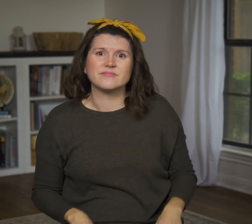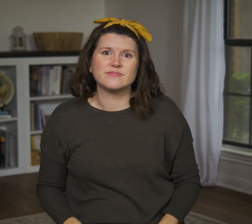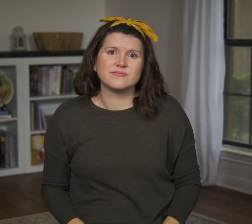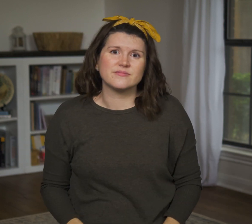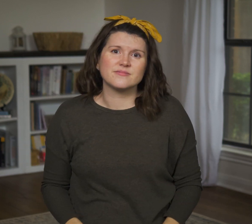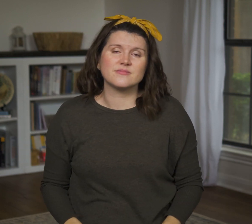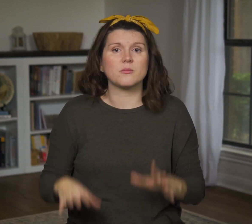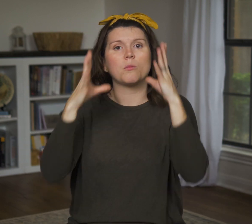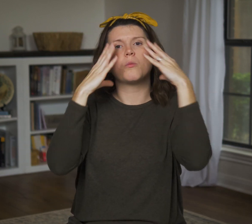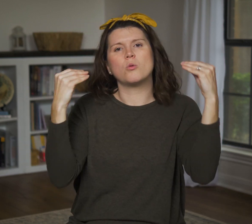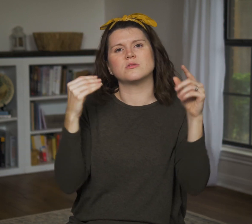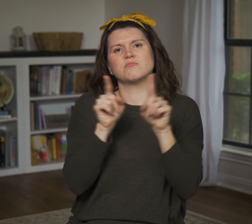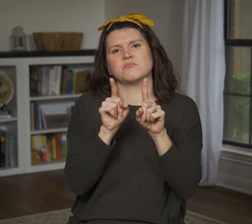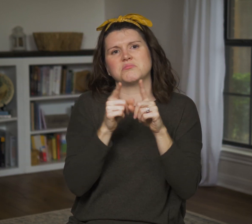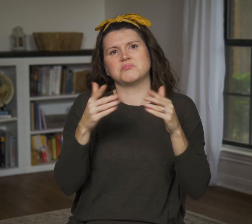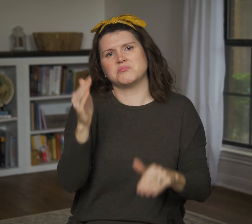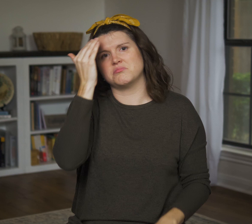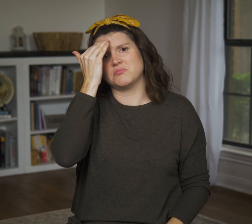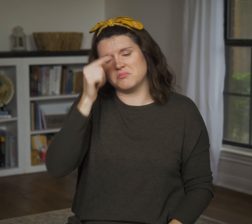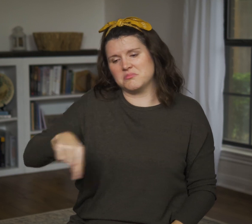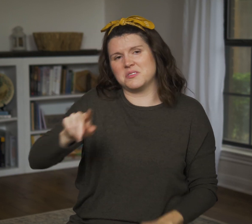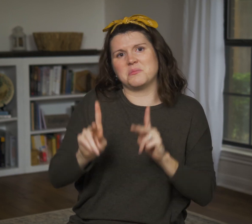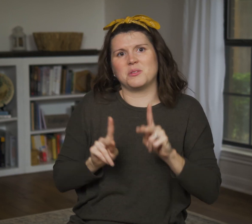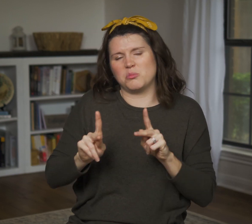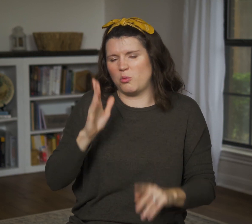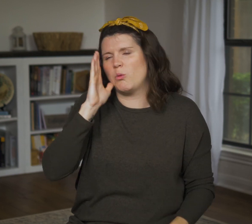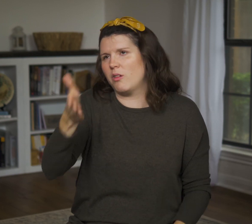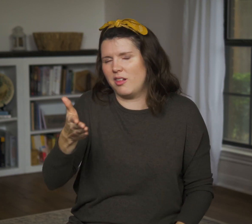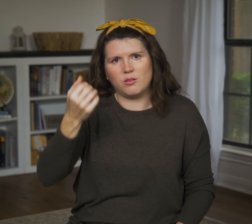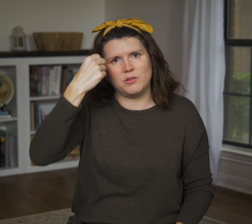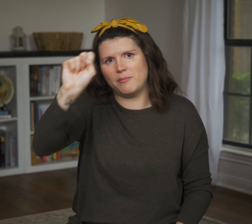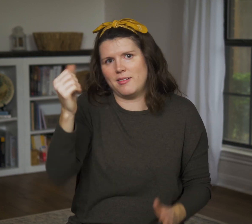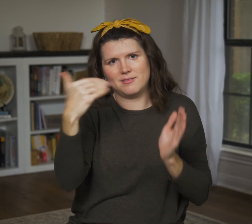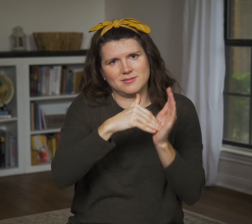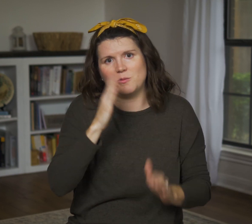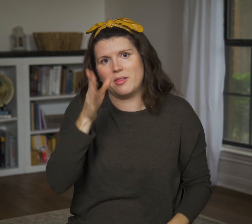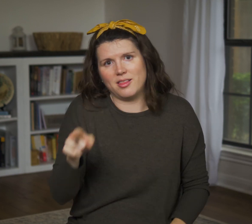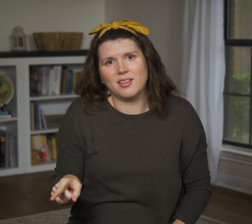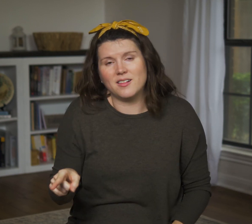But Moses also knows these people well, and he knows they’ll rebel.